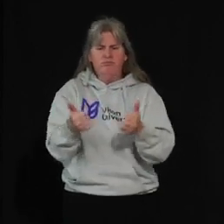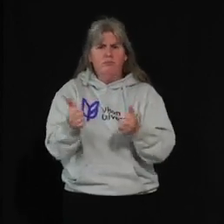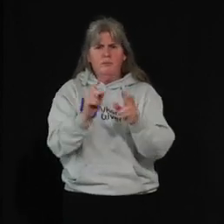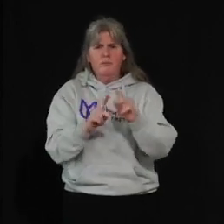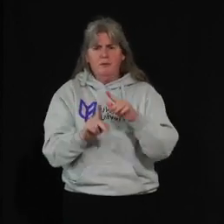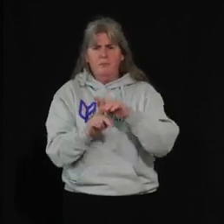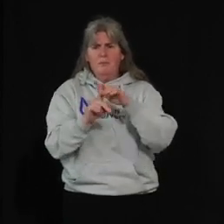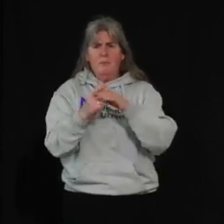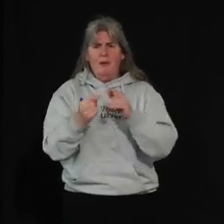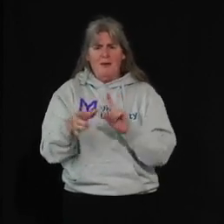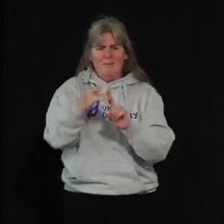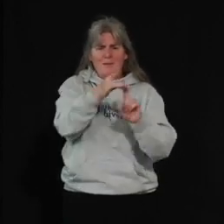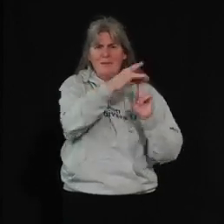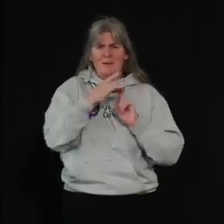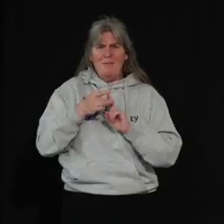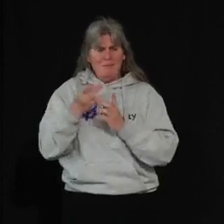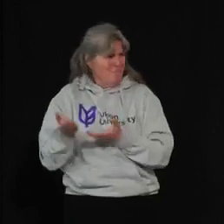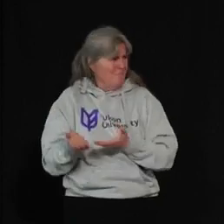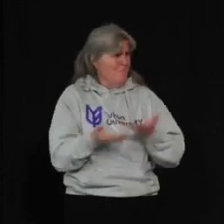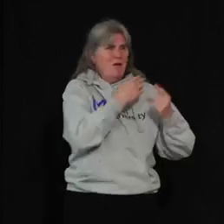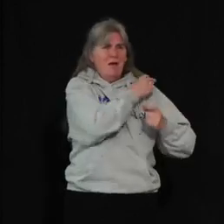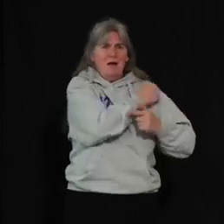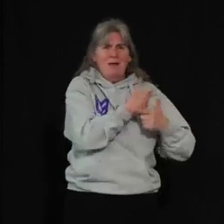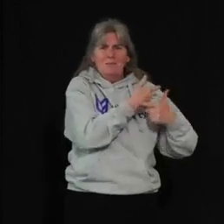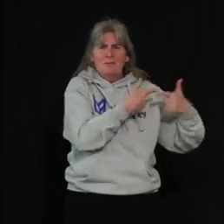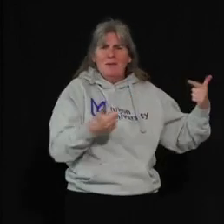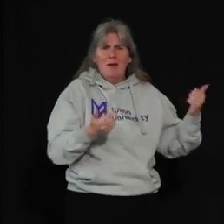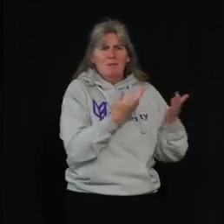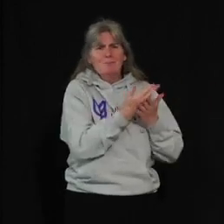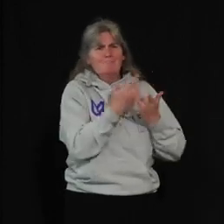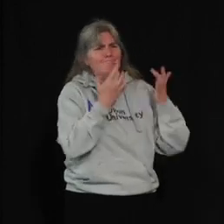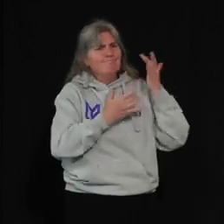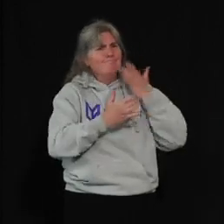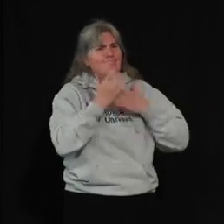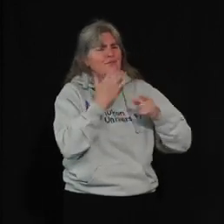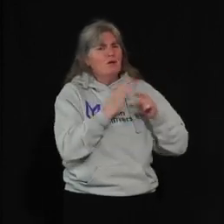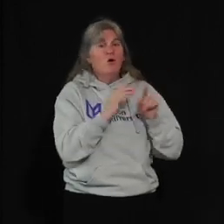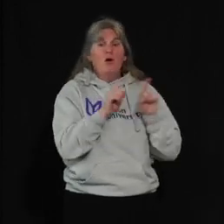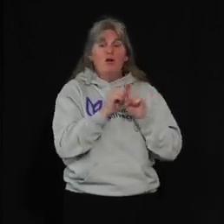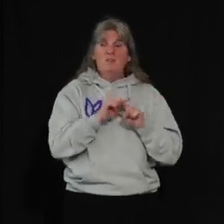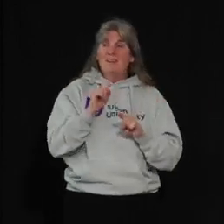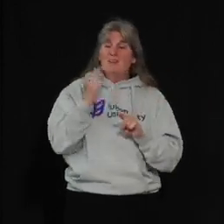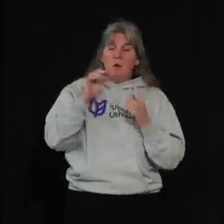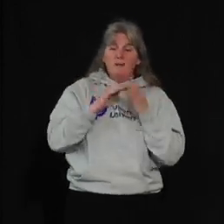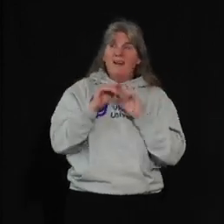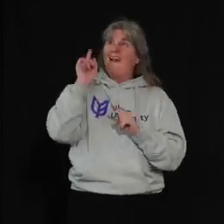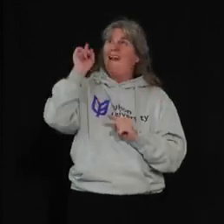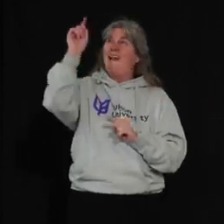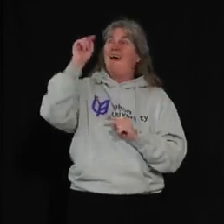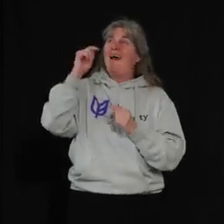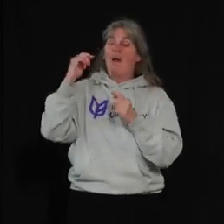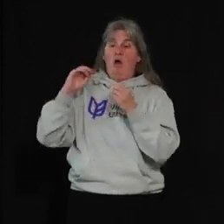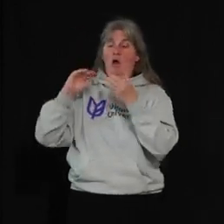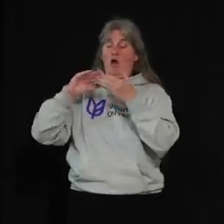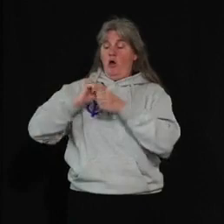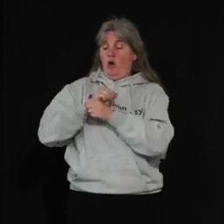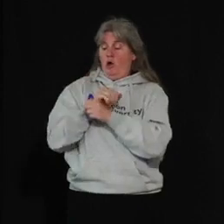something else. If we were to see evidence of community spread of COVID back